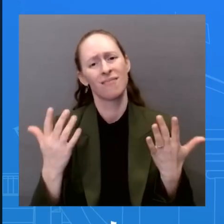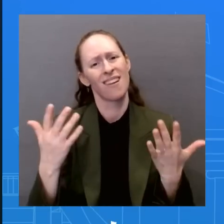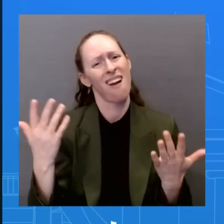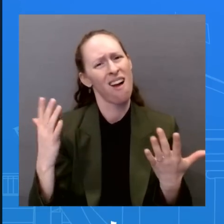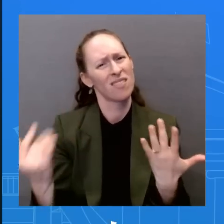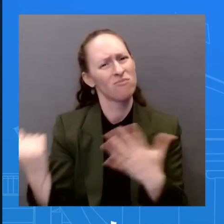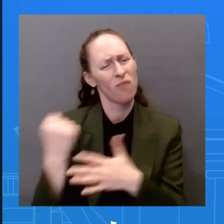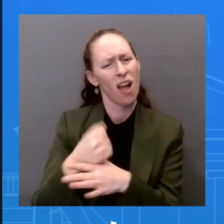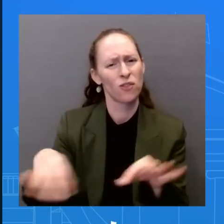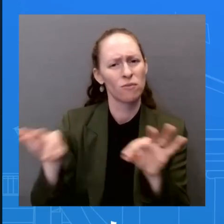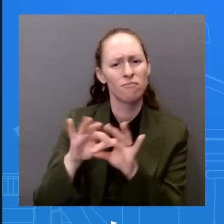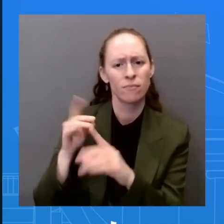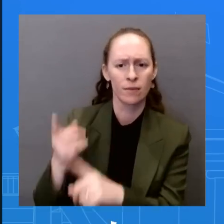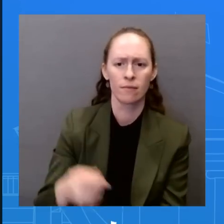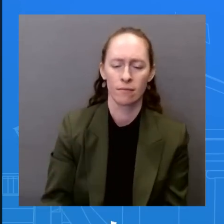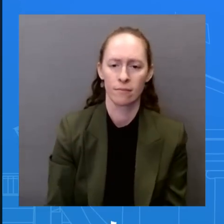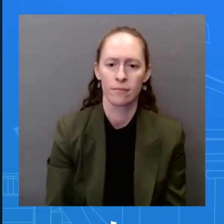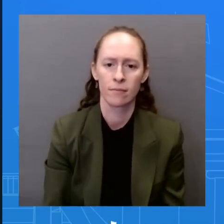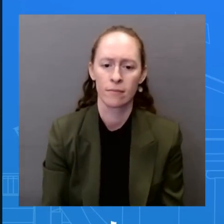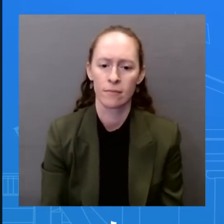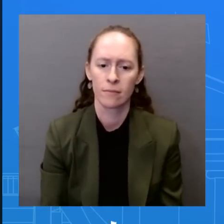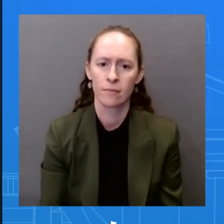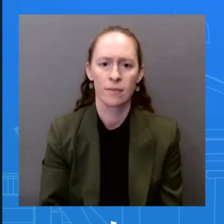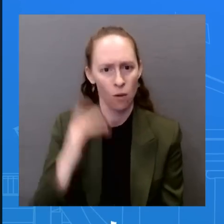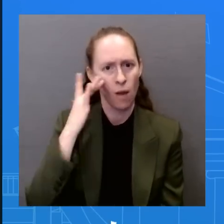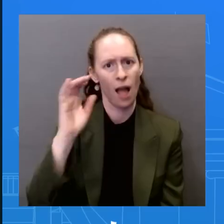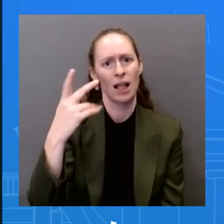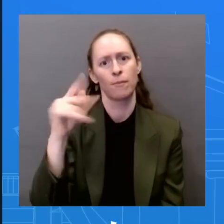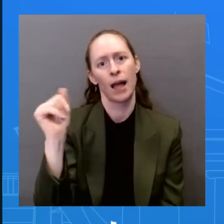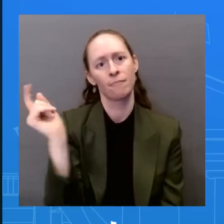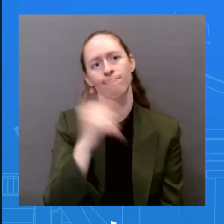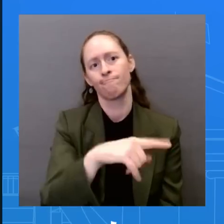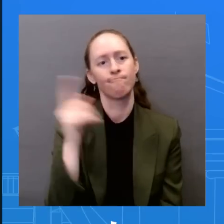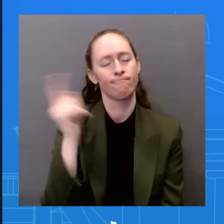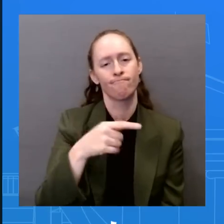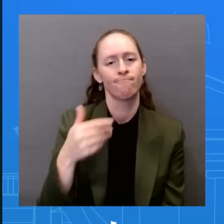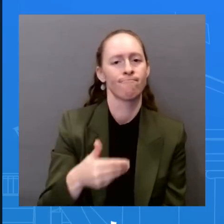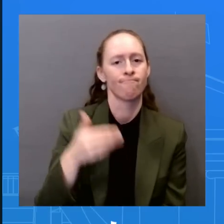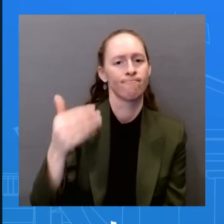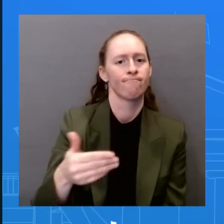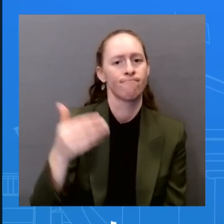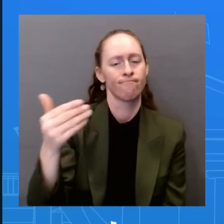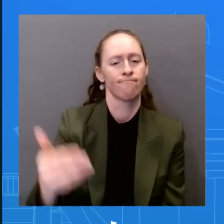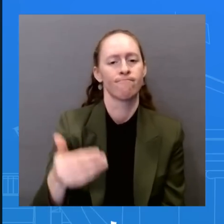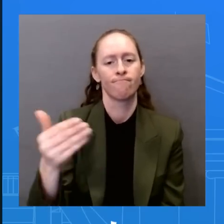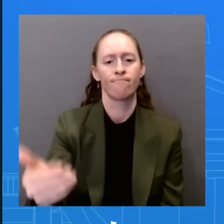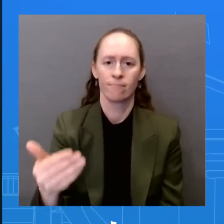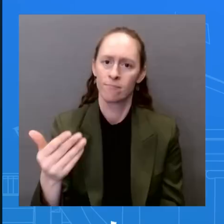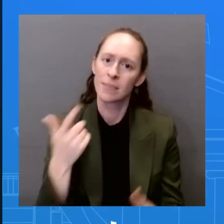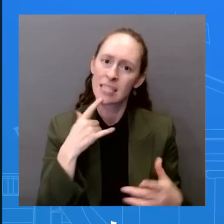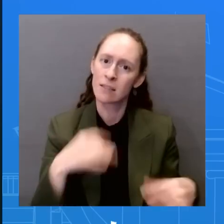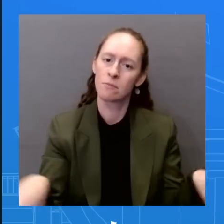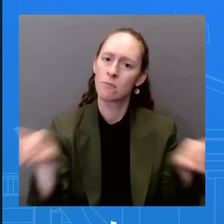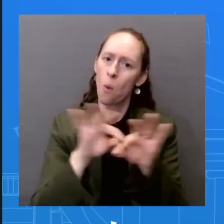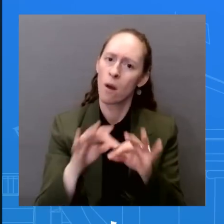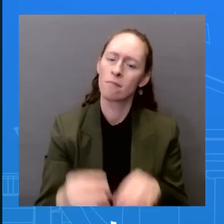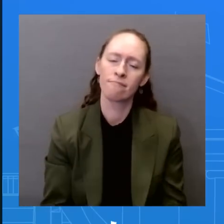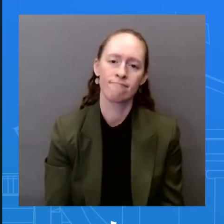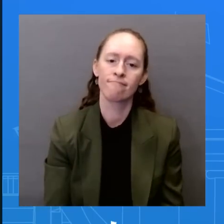has been there multiple times is because he has made that a priority, in particular dealing with environmental justice issues